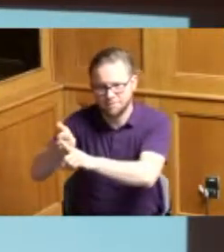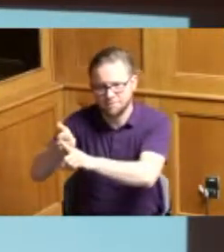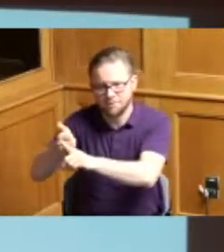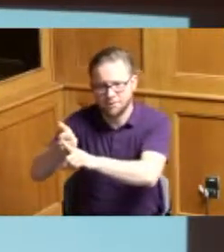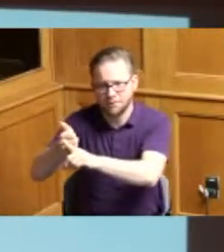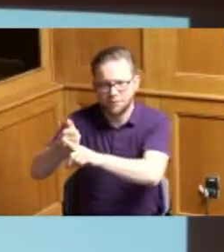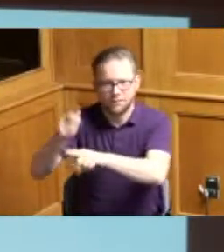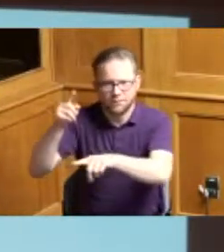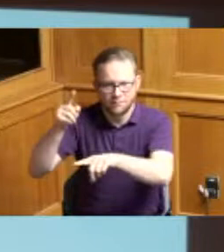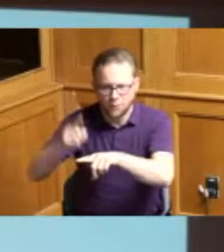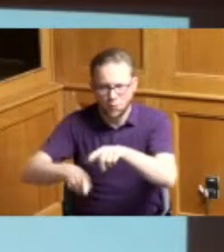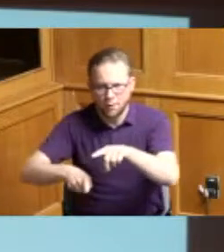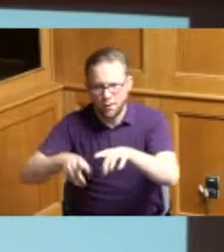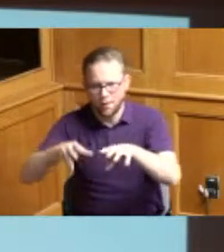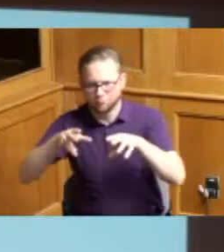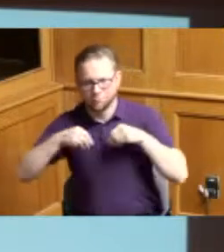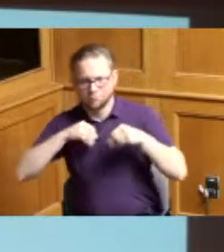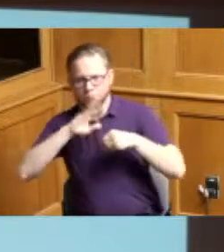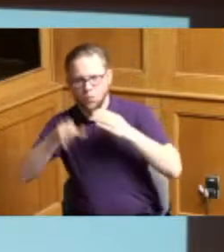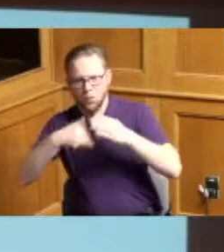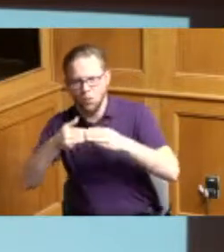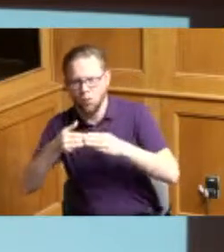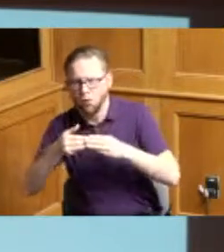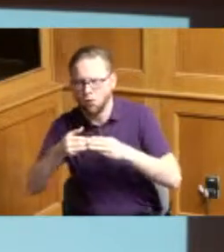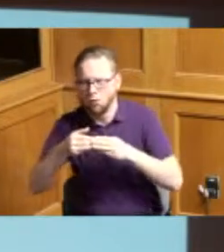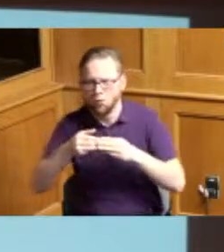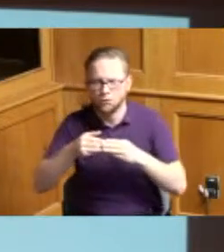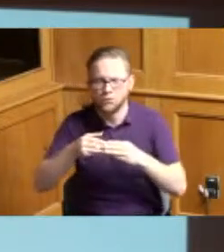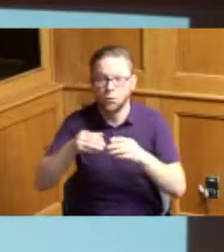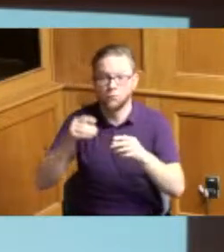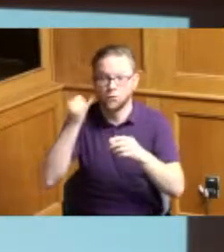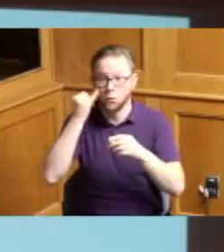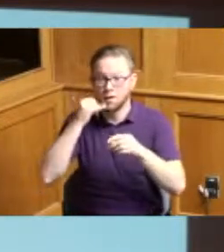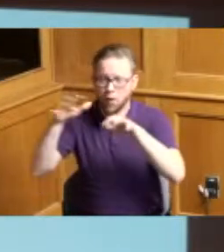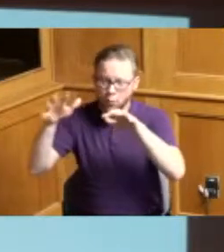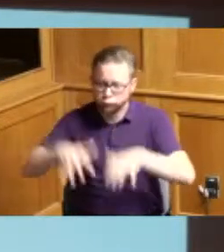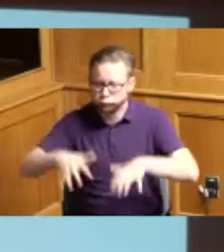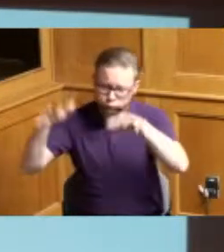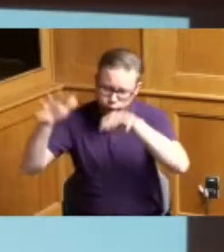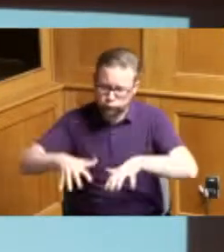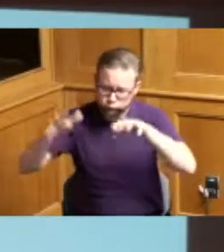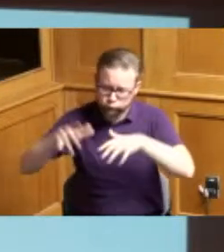be treated sometimes especially in excessive rain events and that leads to what is called a combined